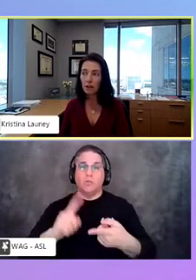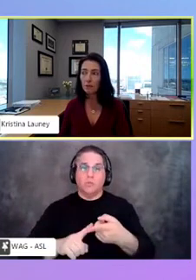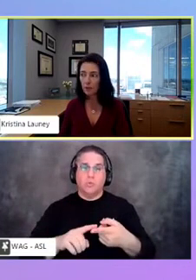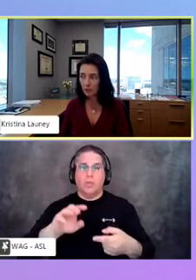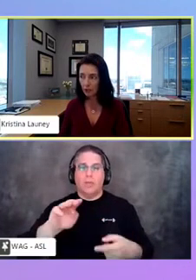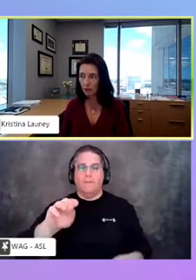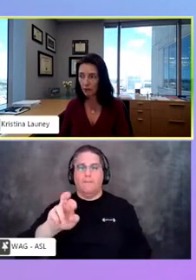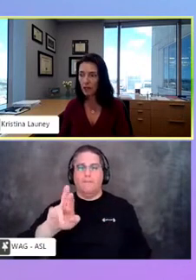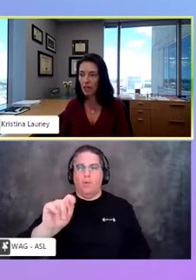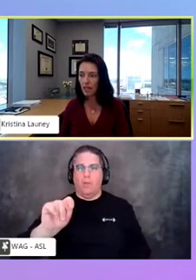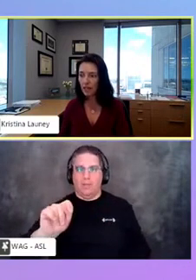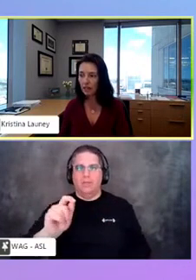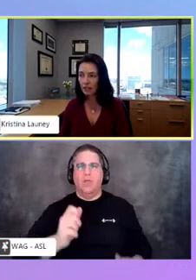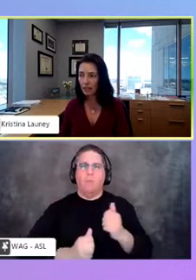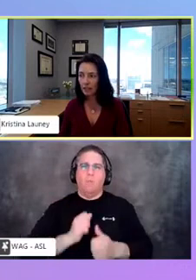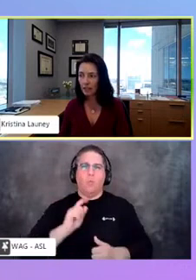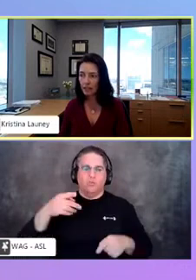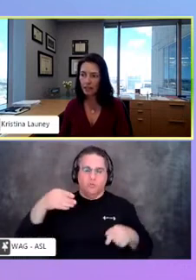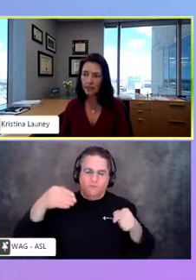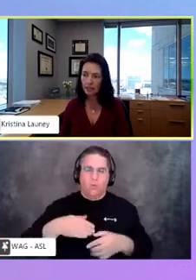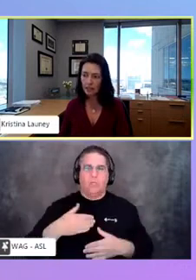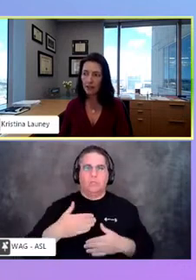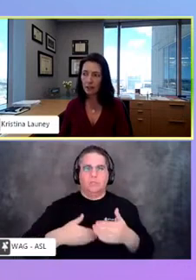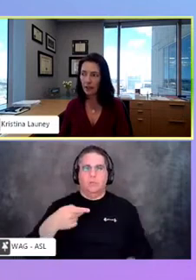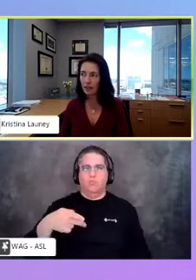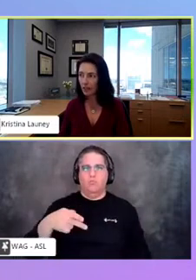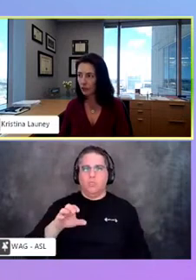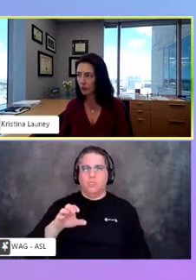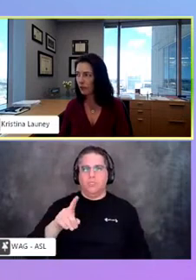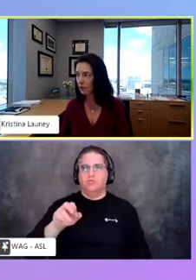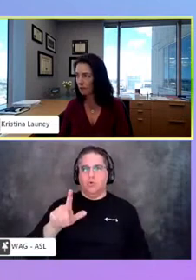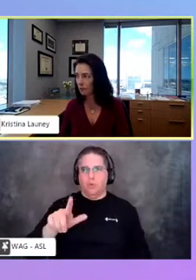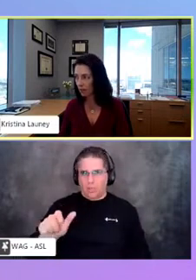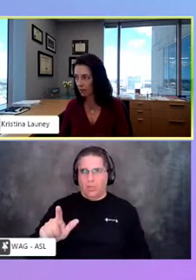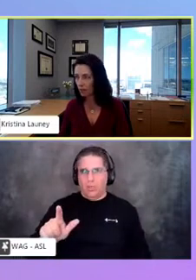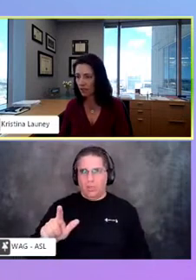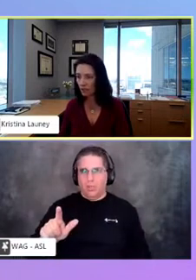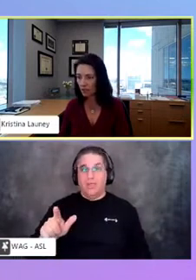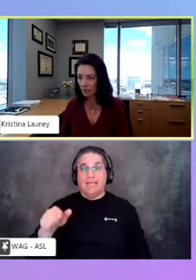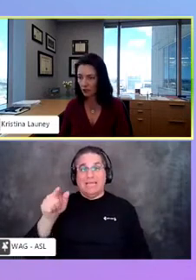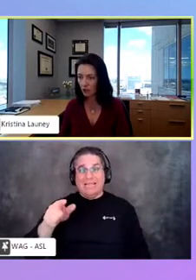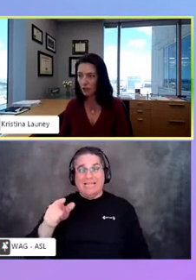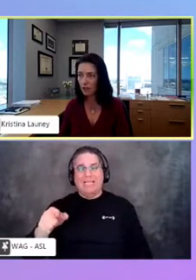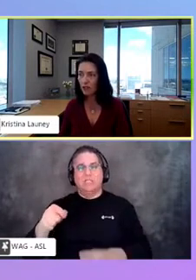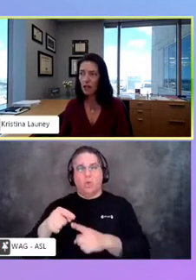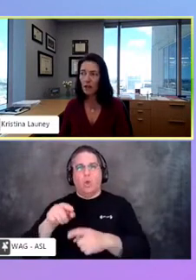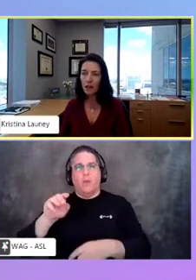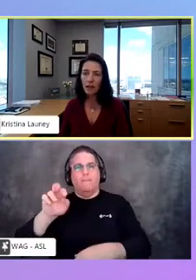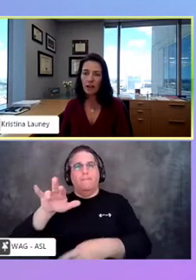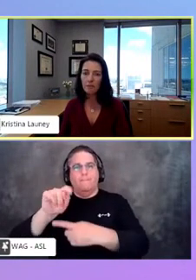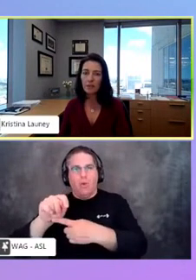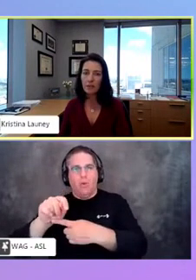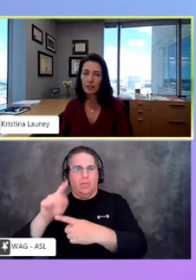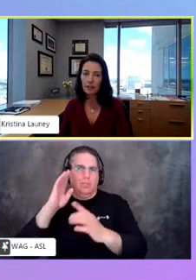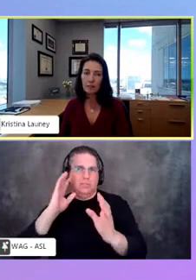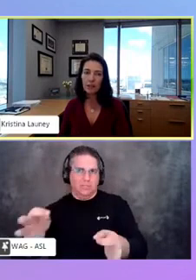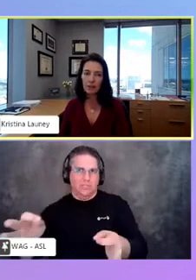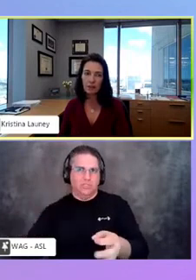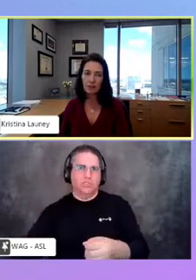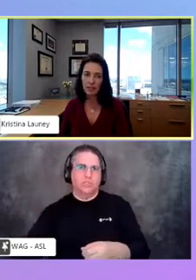them in these slides, but we still don't have a lot of cases that actually go to the